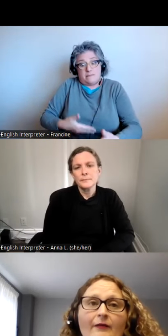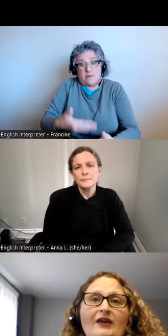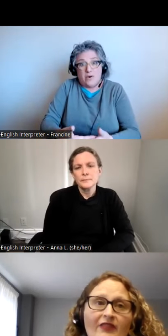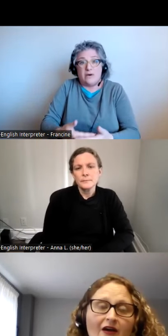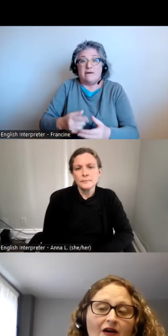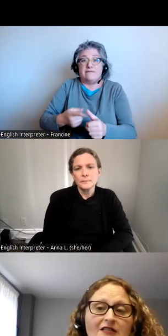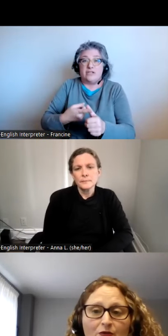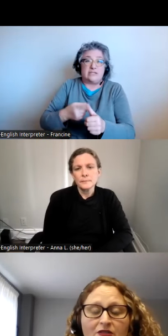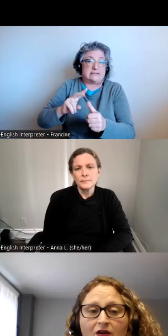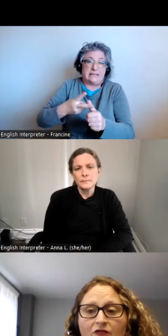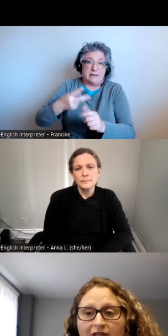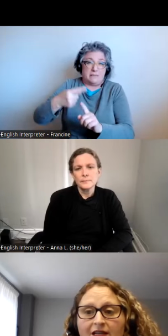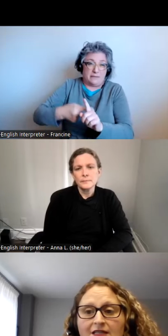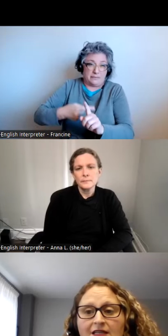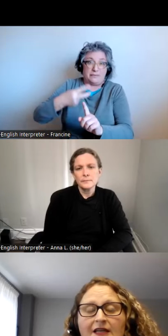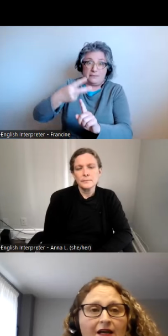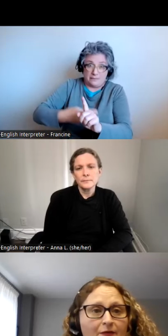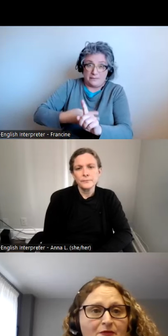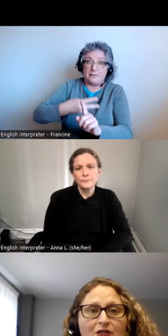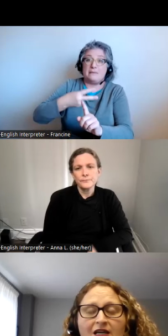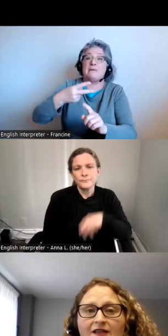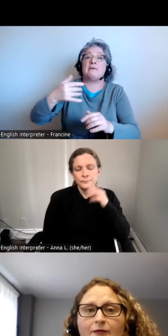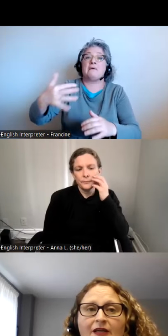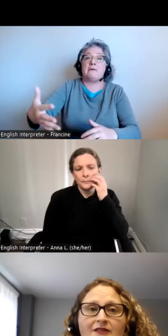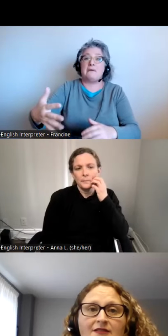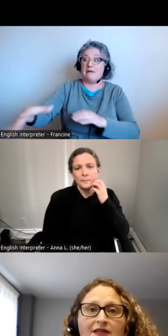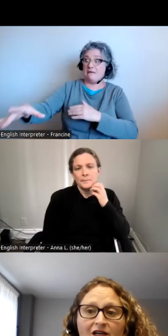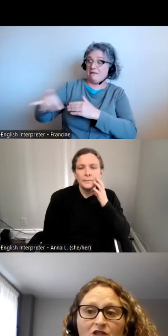which really helps babies when they're born and in their first few months